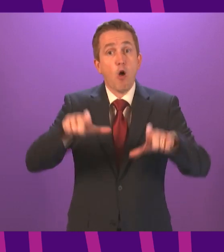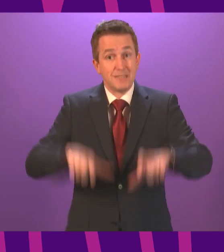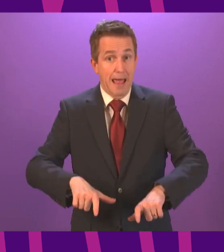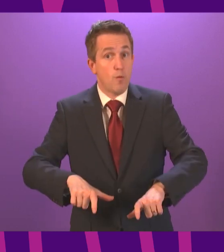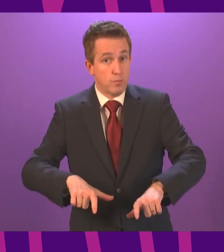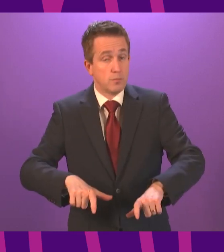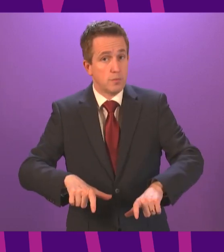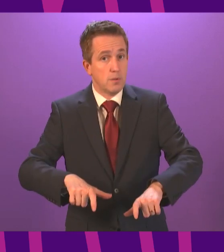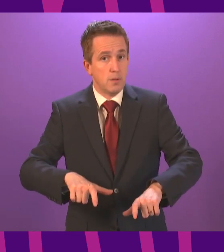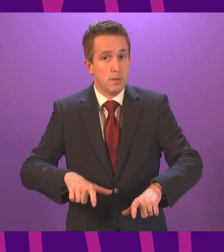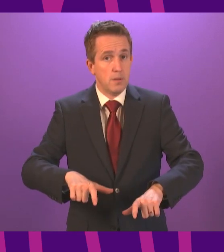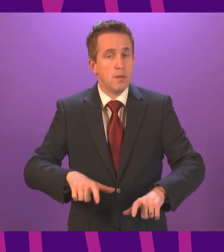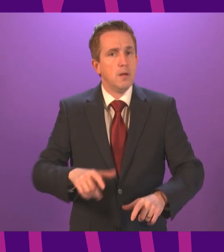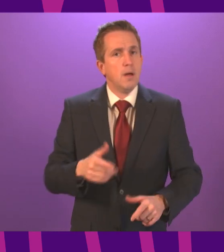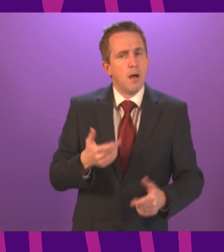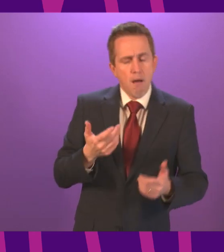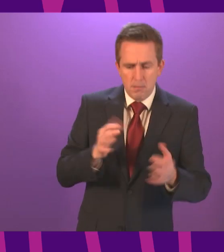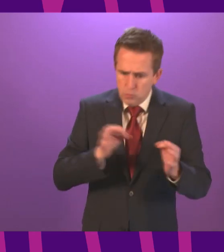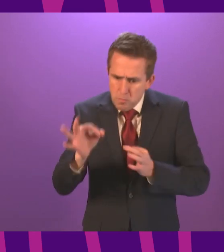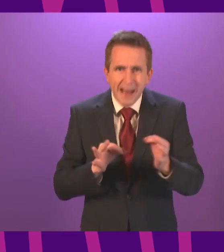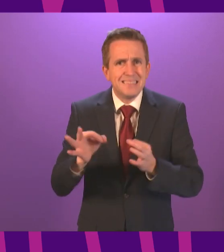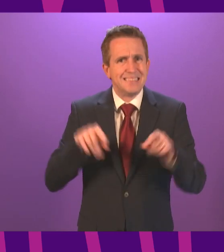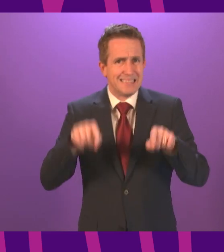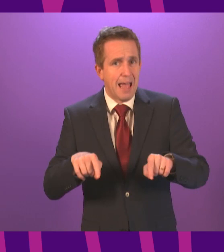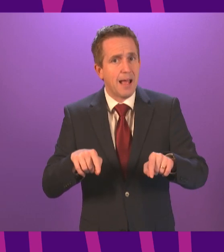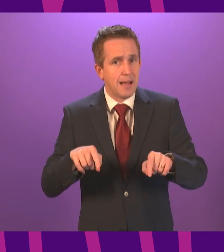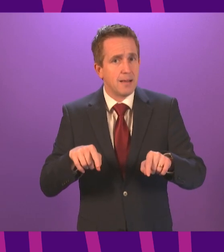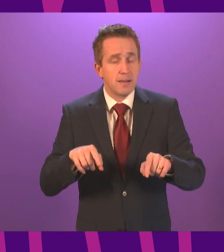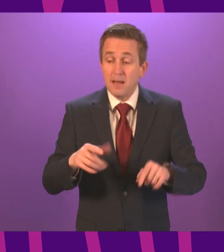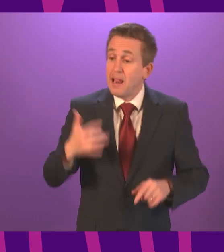approach that avoids people who live in areas in which the levels of the virus are lower